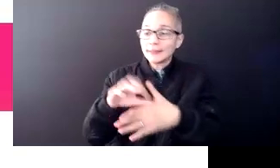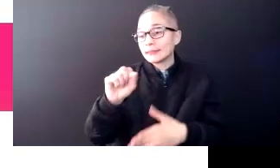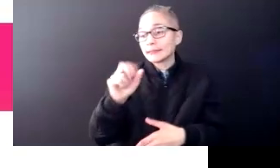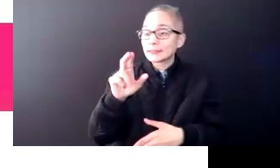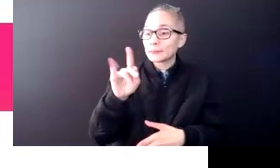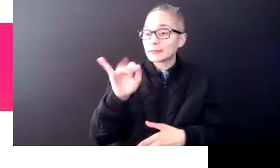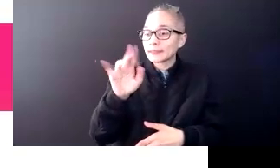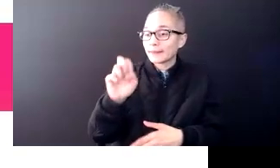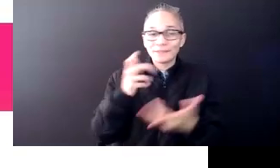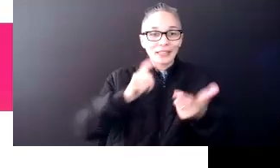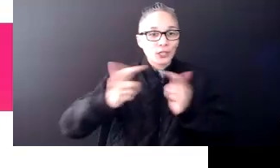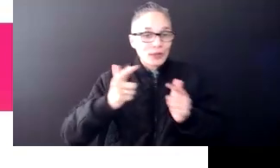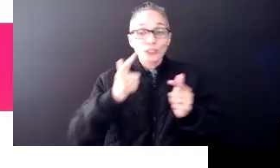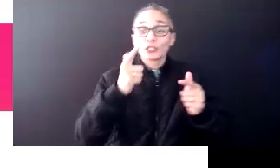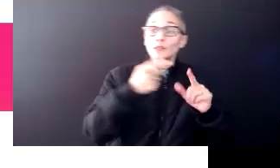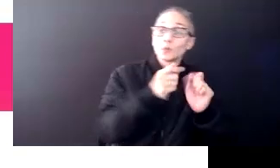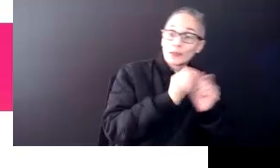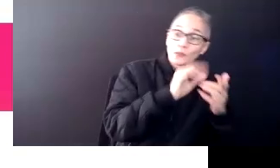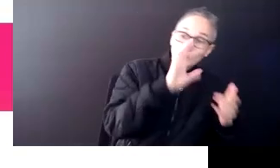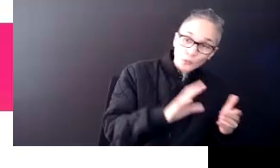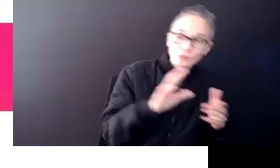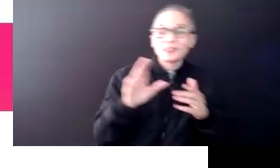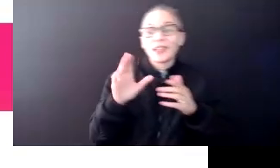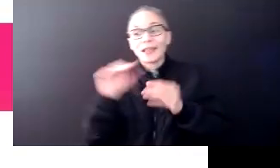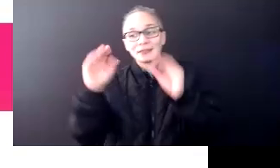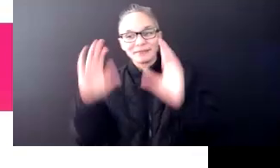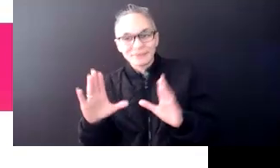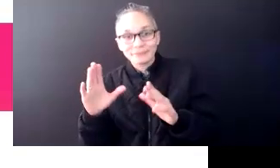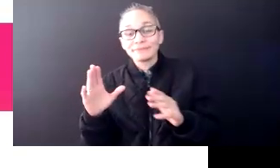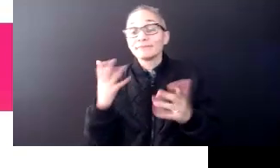between the students and the instructor, synchronously or asynchronously.